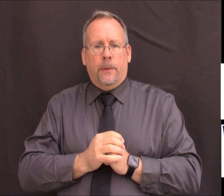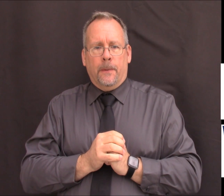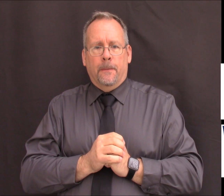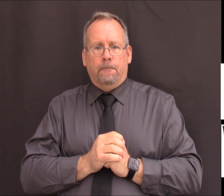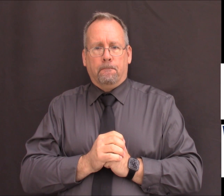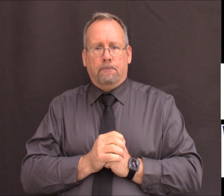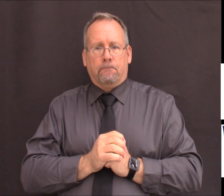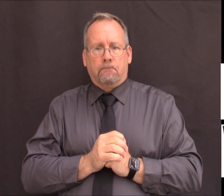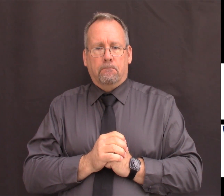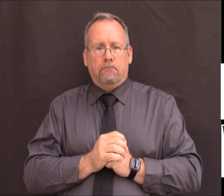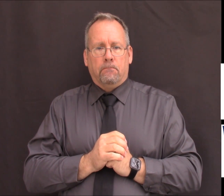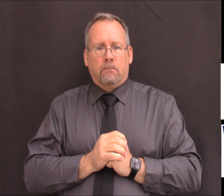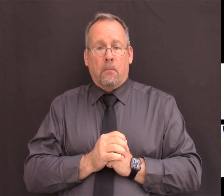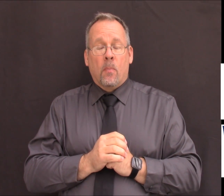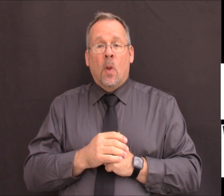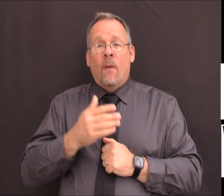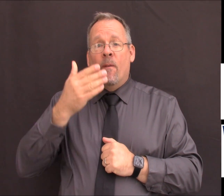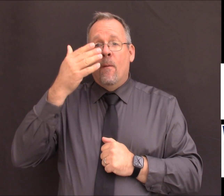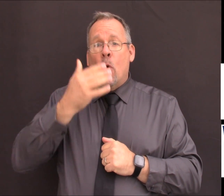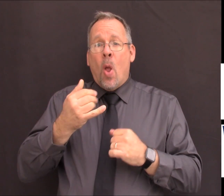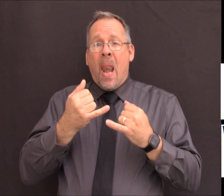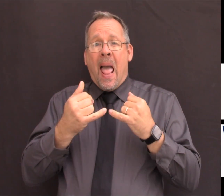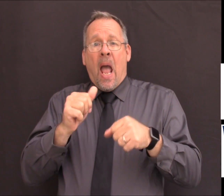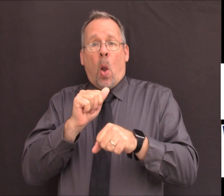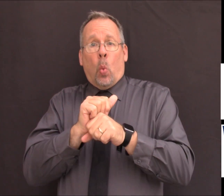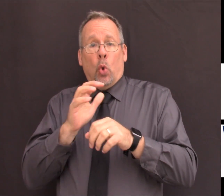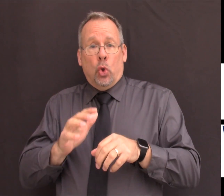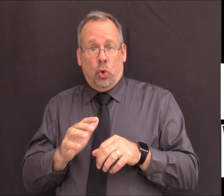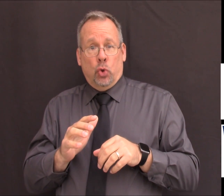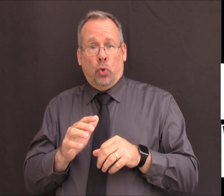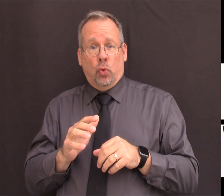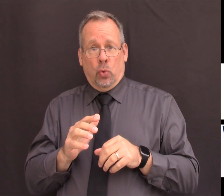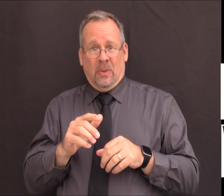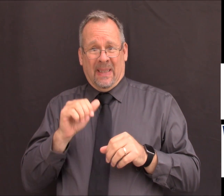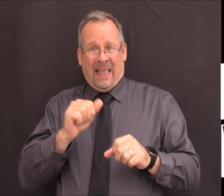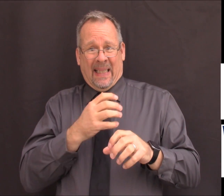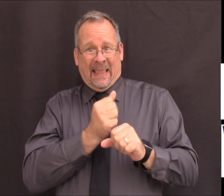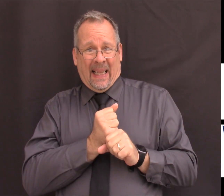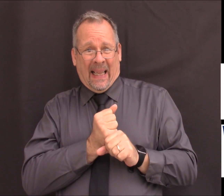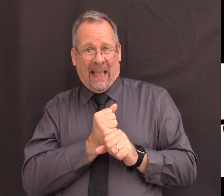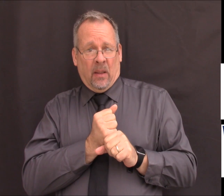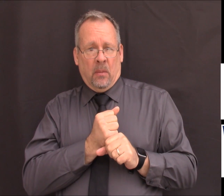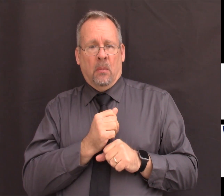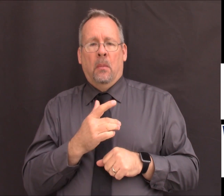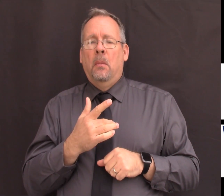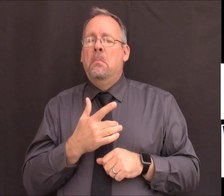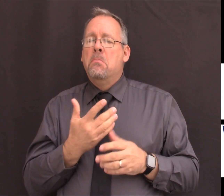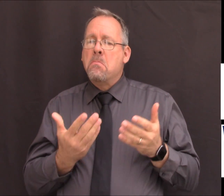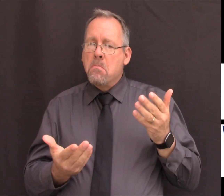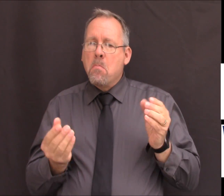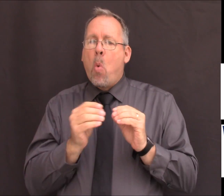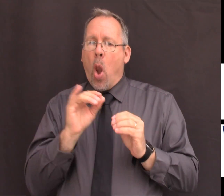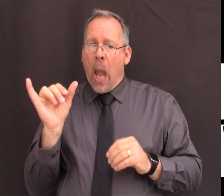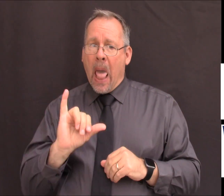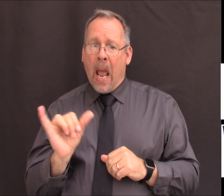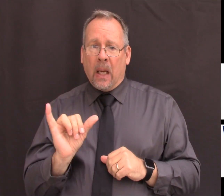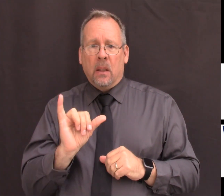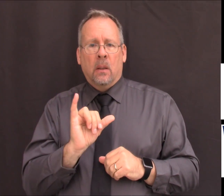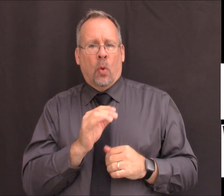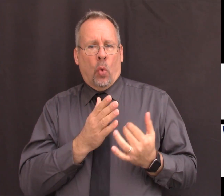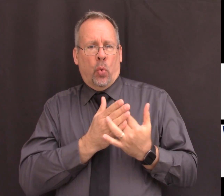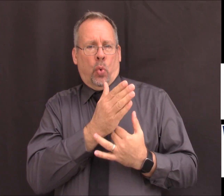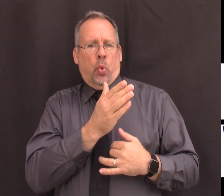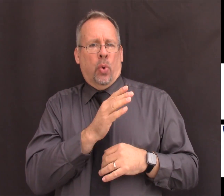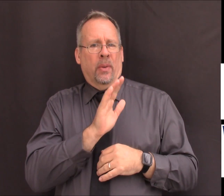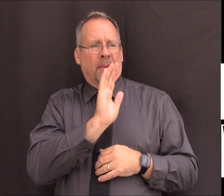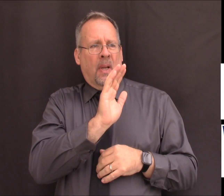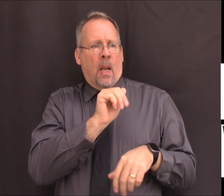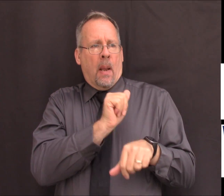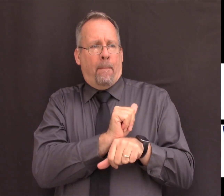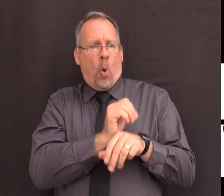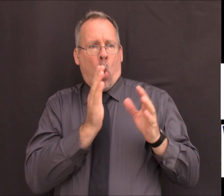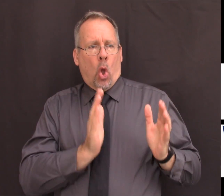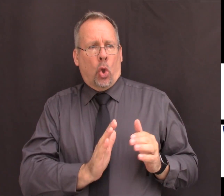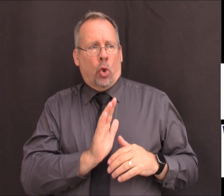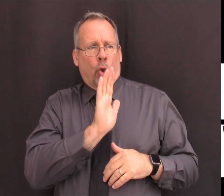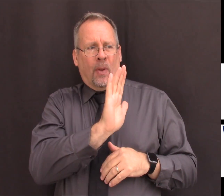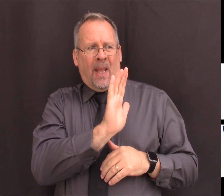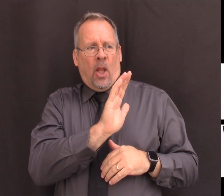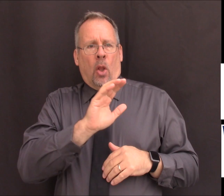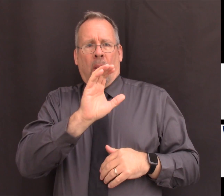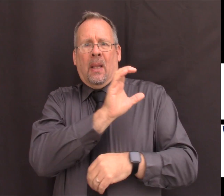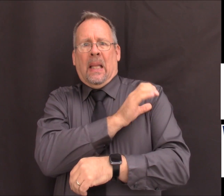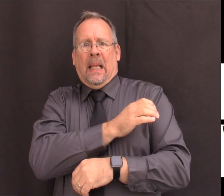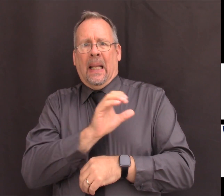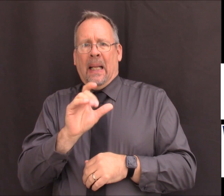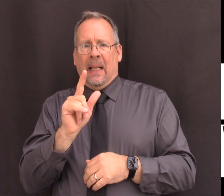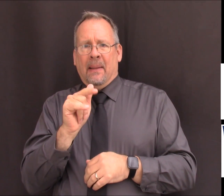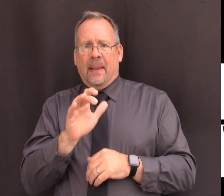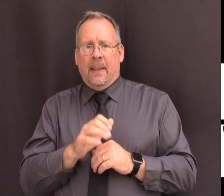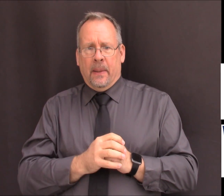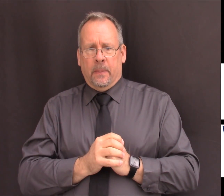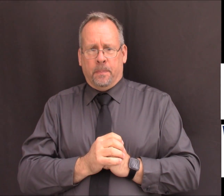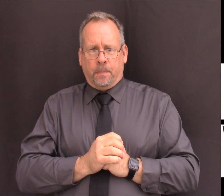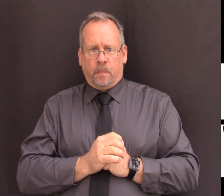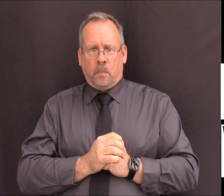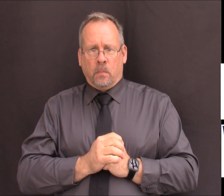Frontline essential workers may be most likely to receive the vaccine through employer-based vaccination clinics.